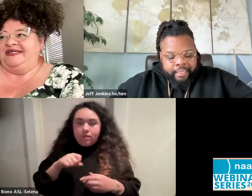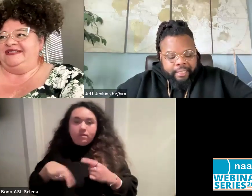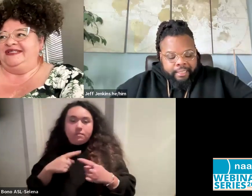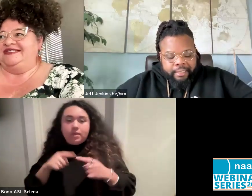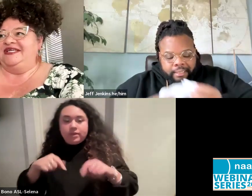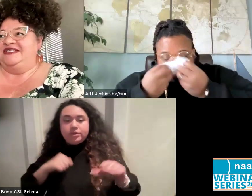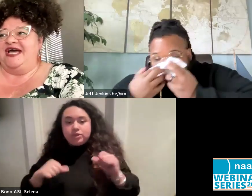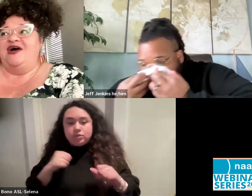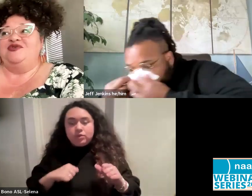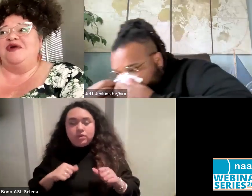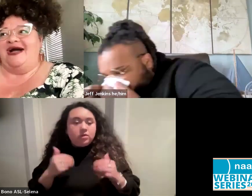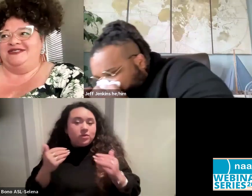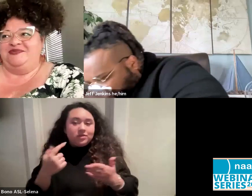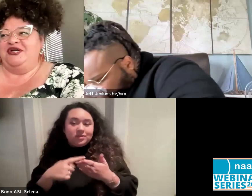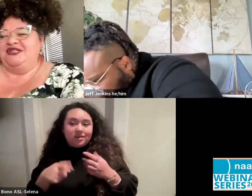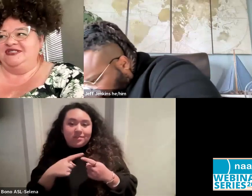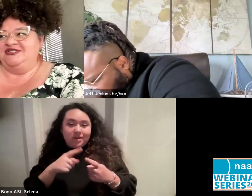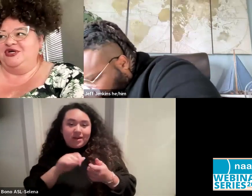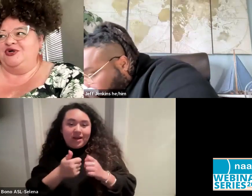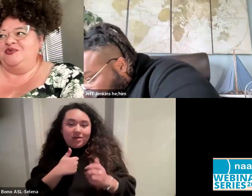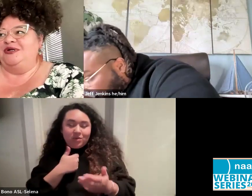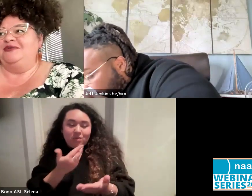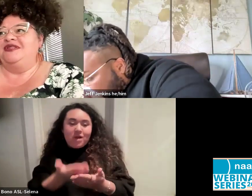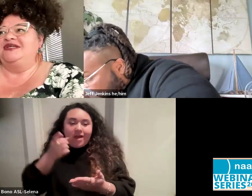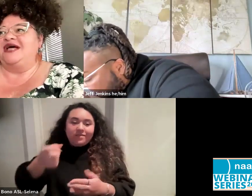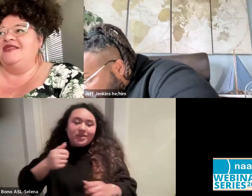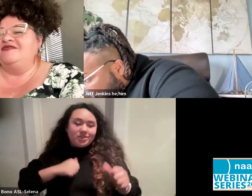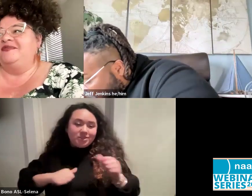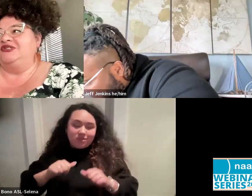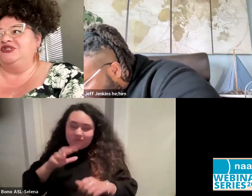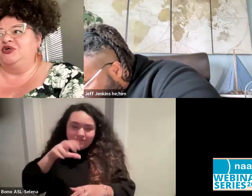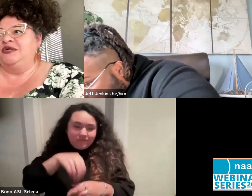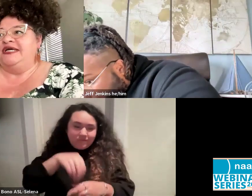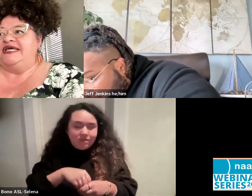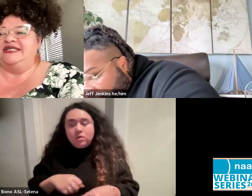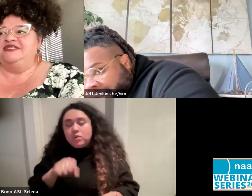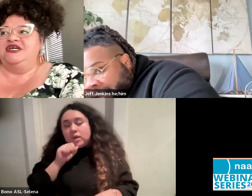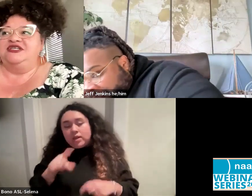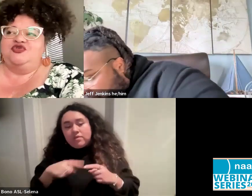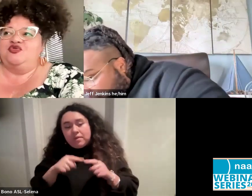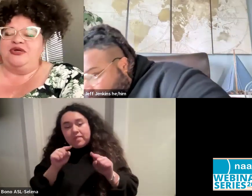and let's get into how you got to being on this show. One of the things I love about the show is that it does show you